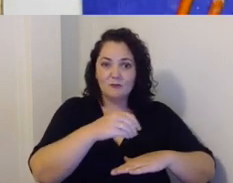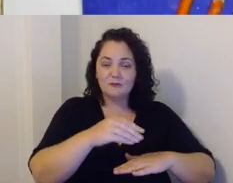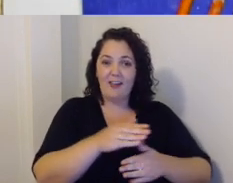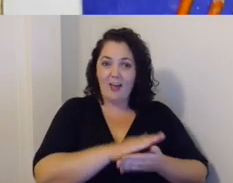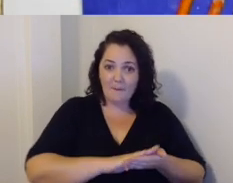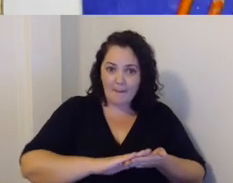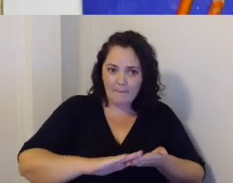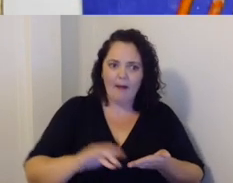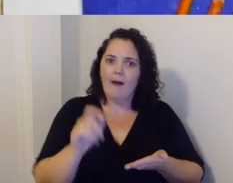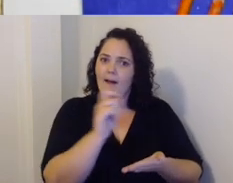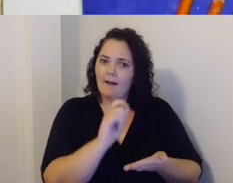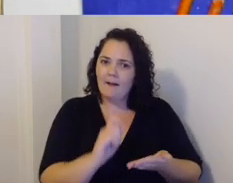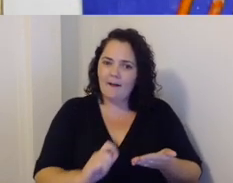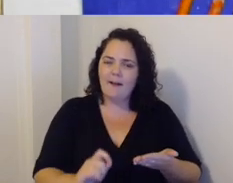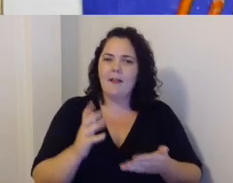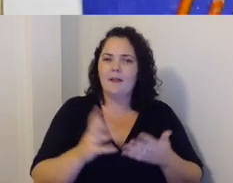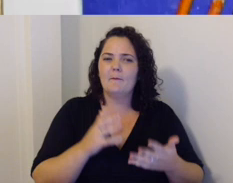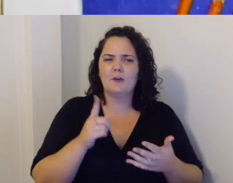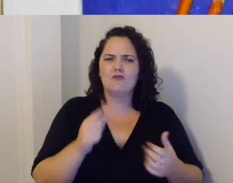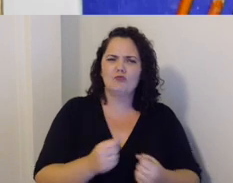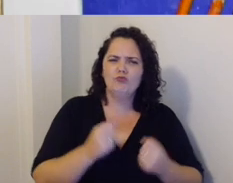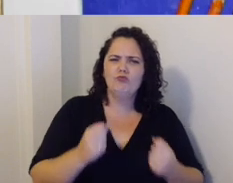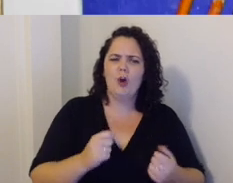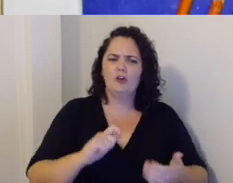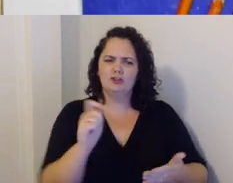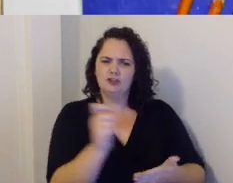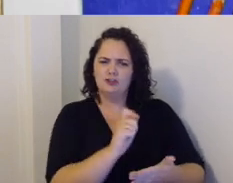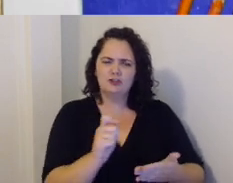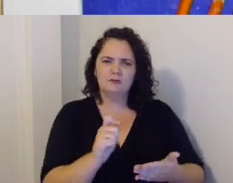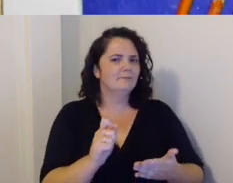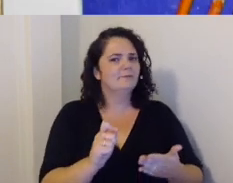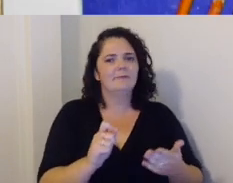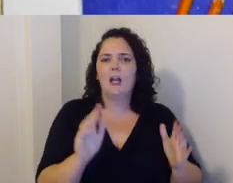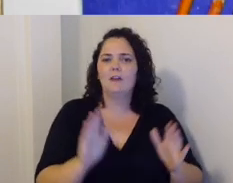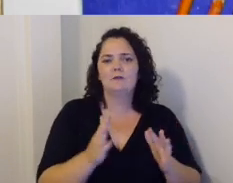with tonalities, to really reduce the strength and power of your lines and start to get some